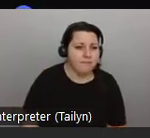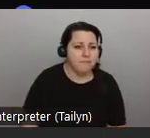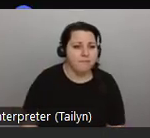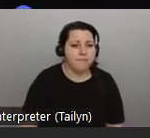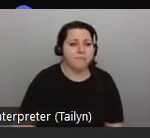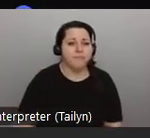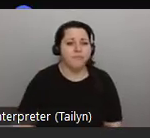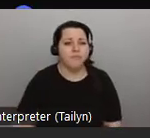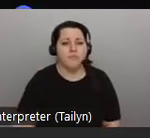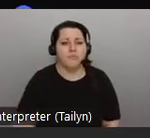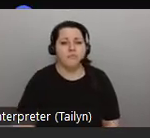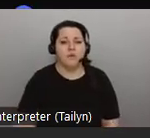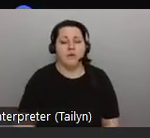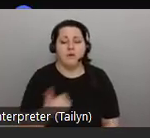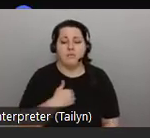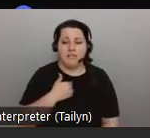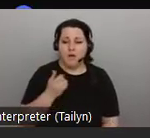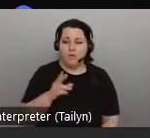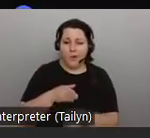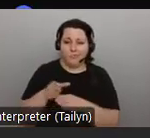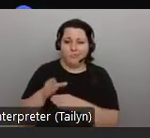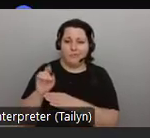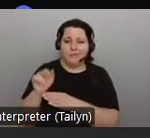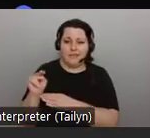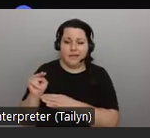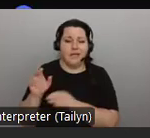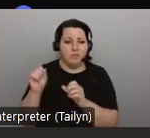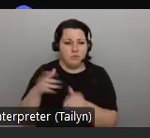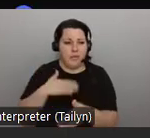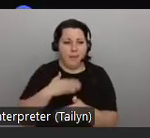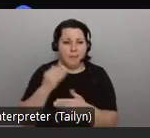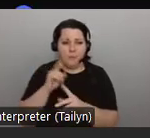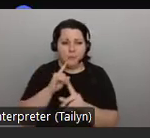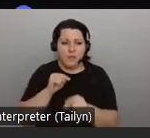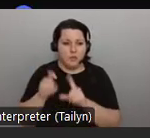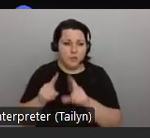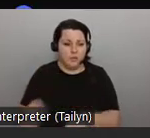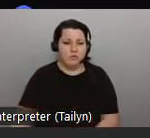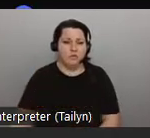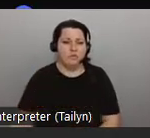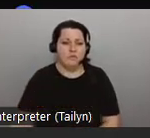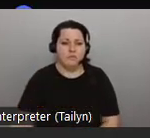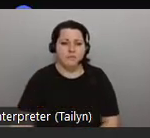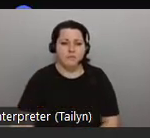@Maryland.gov. You can email us there either myself or our specialists stand,